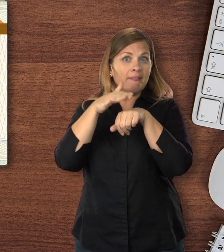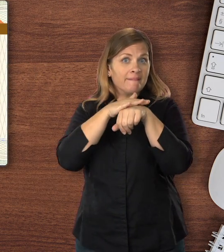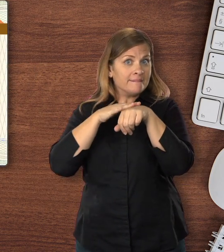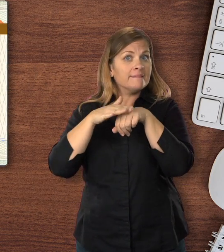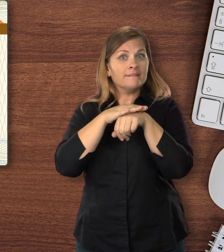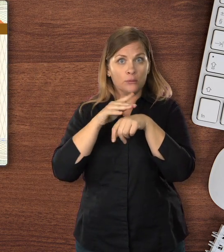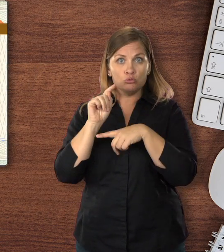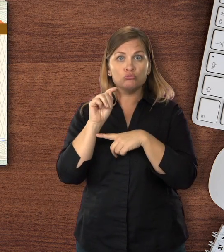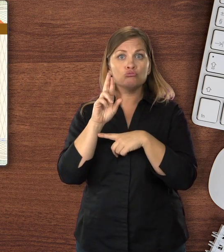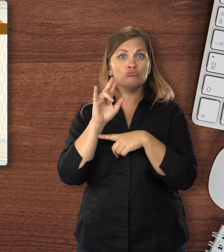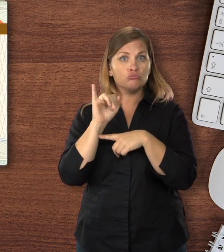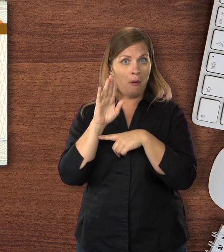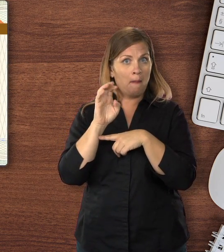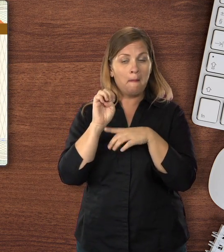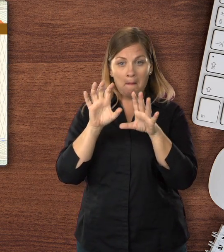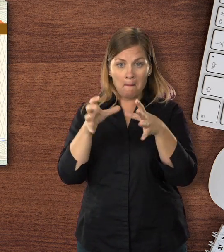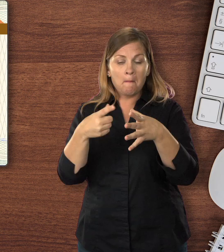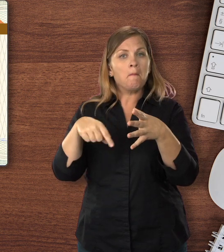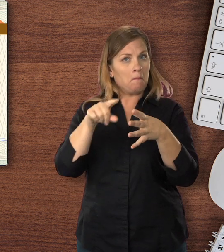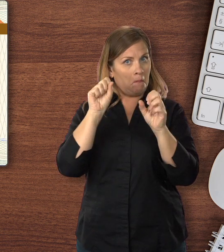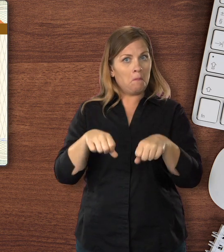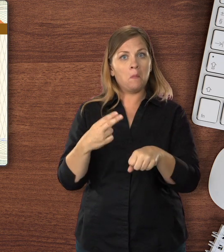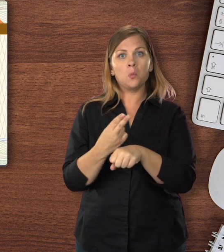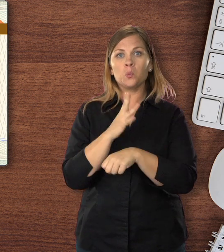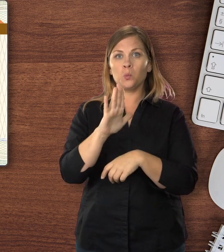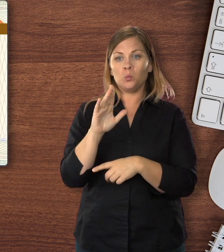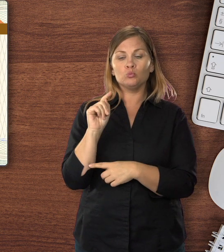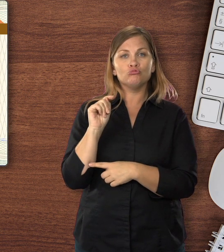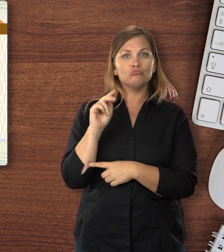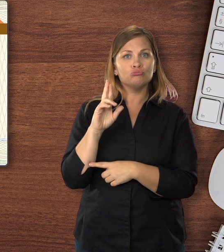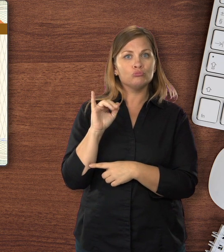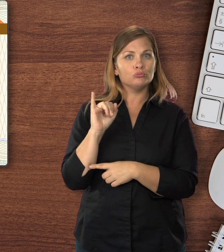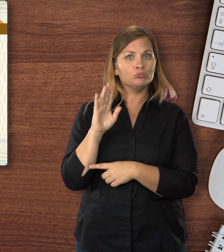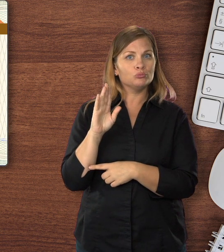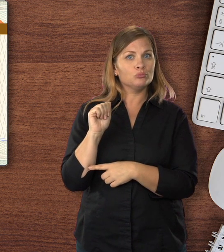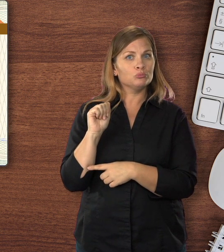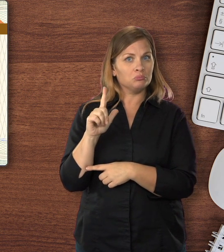If you are a member of an American Indian tribe, you can use your tribal ID,